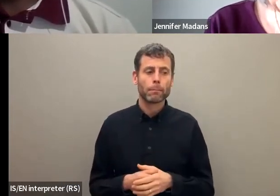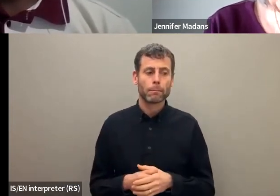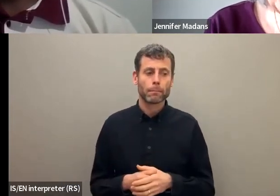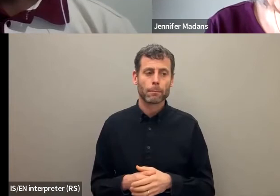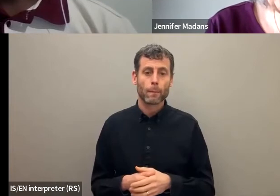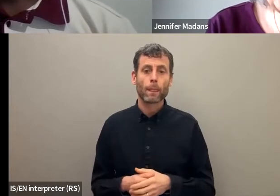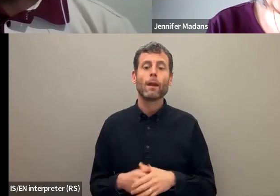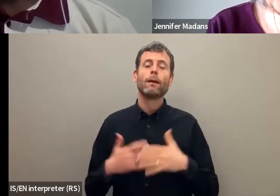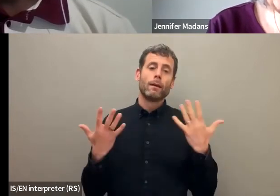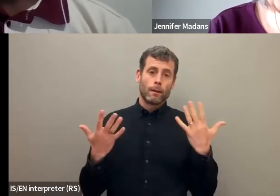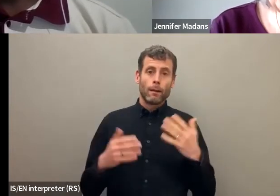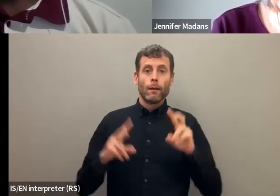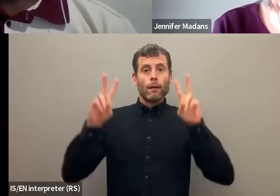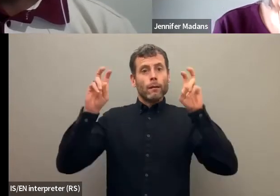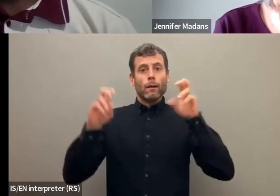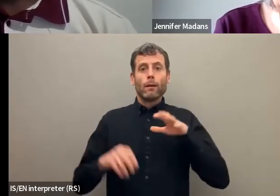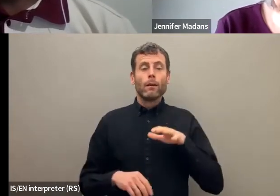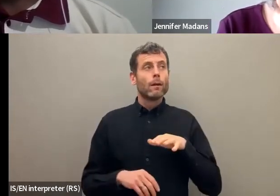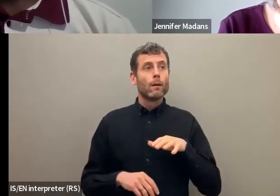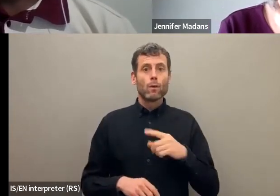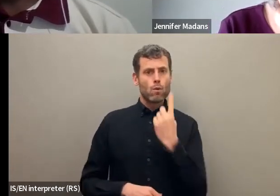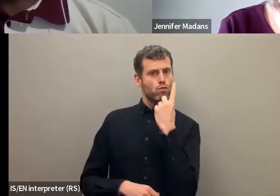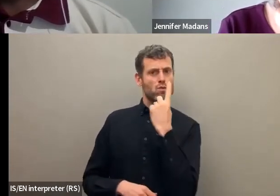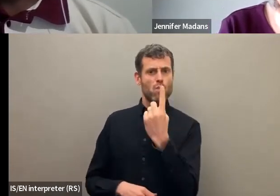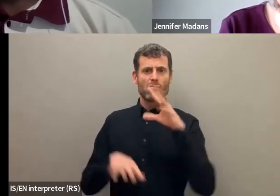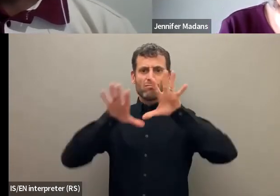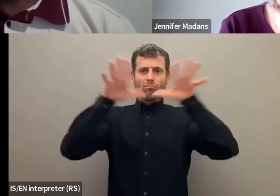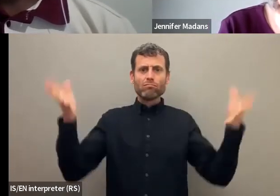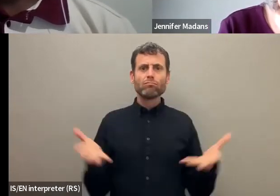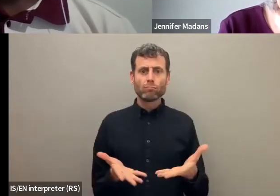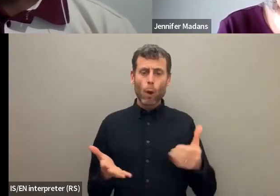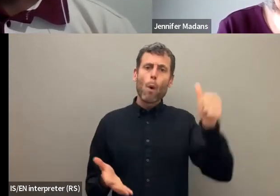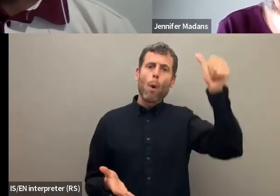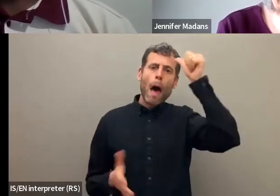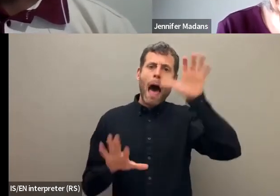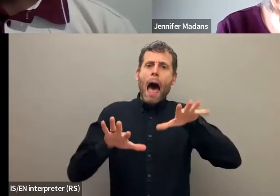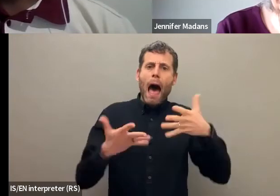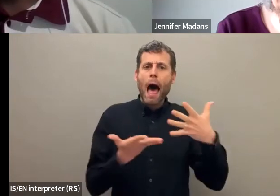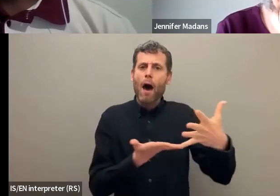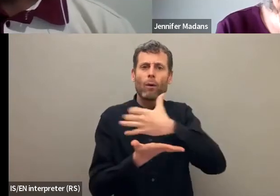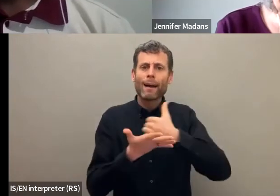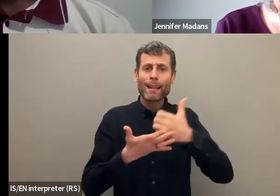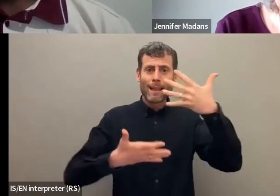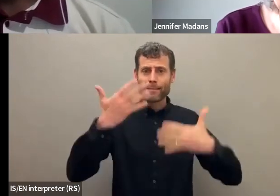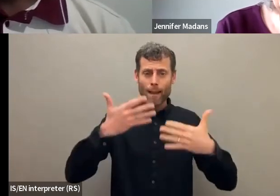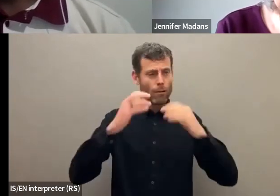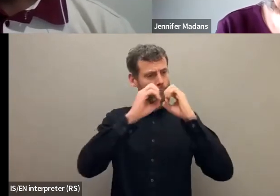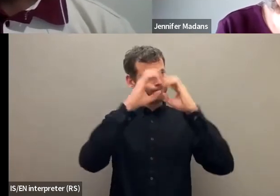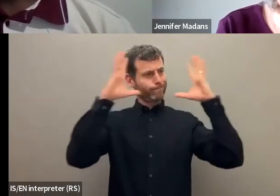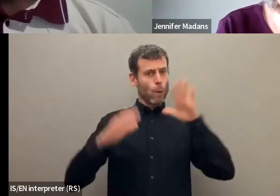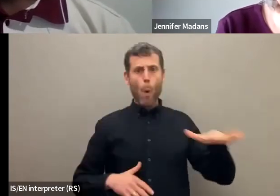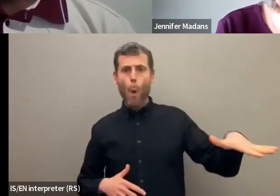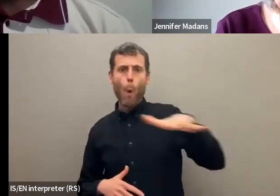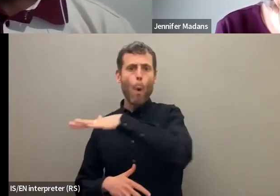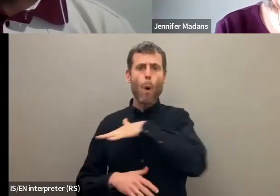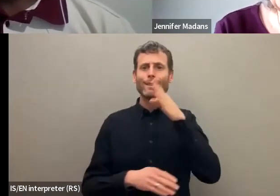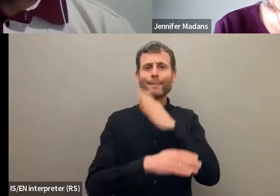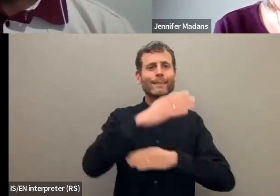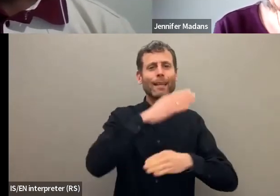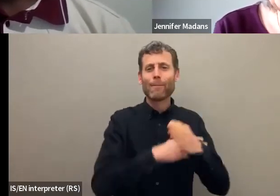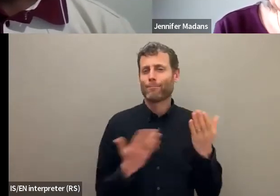Mohammed Ali Loutfy: She will discuss data needs and recent progress in data collection, using the Washington group questionnaire.